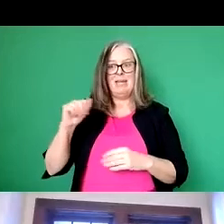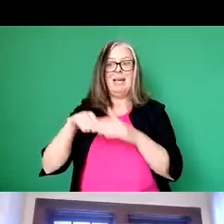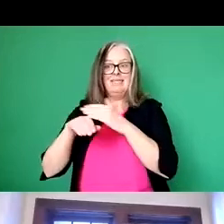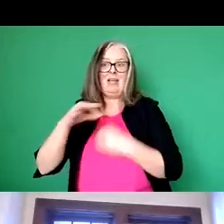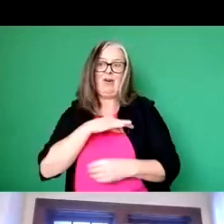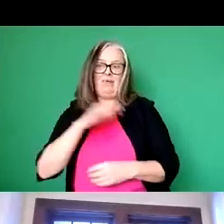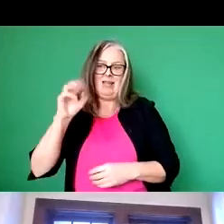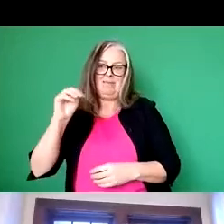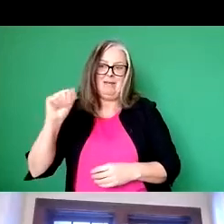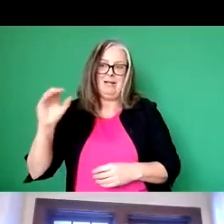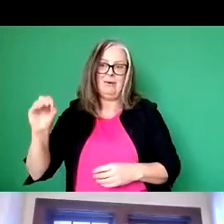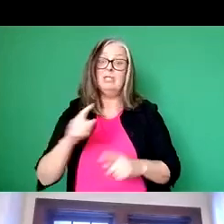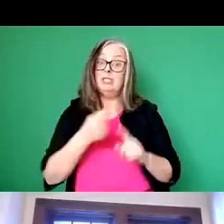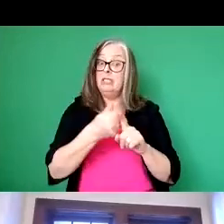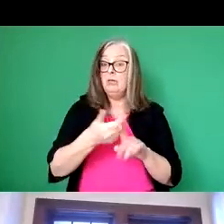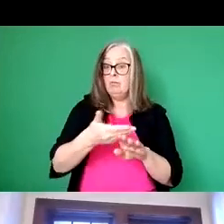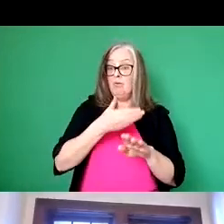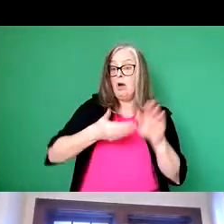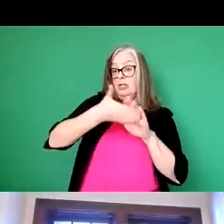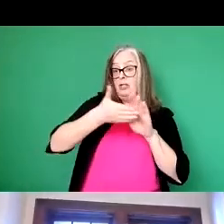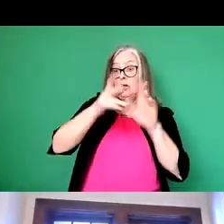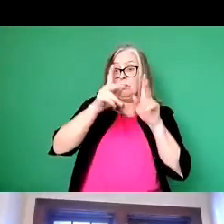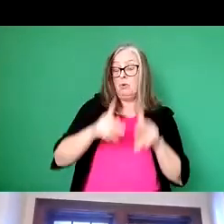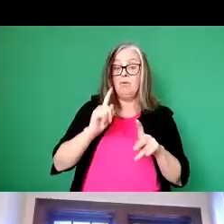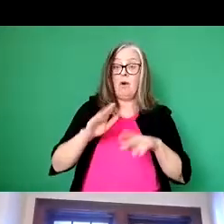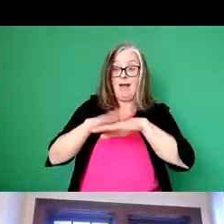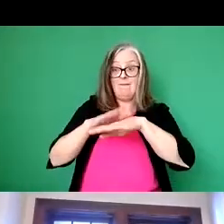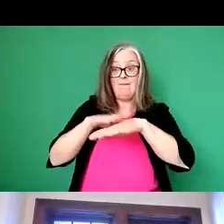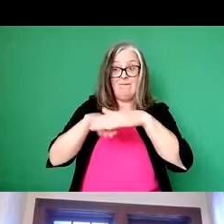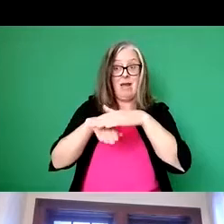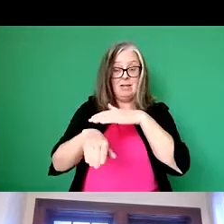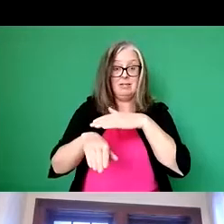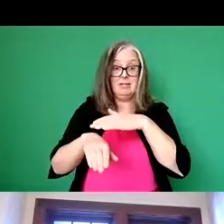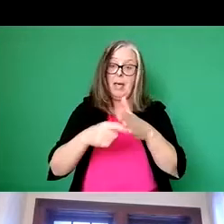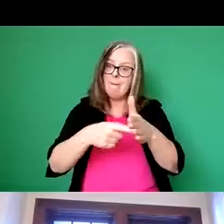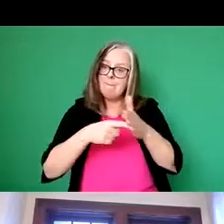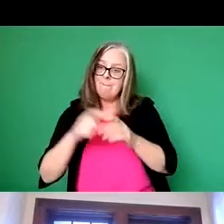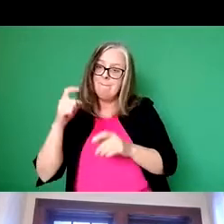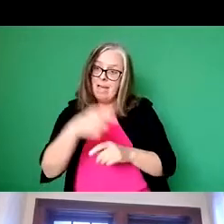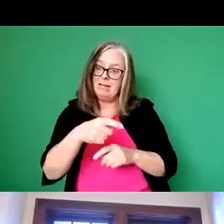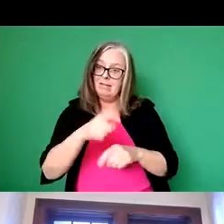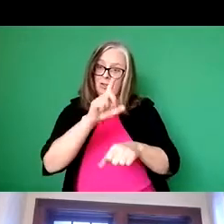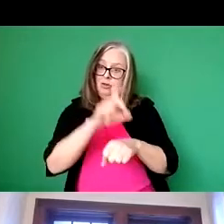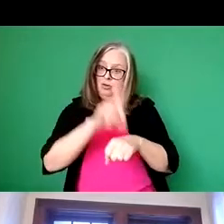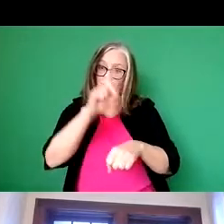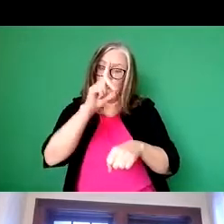council which was mandated to develop standards under the accessibility for manitobans act she's